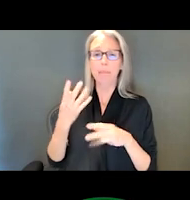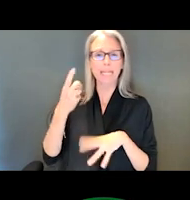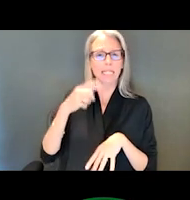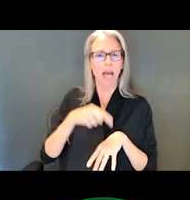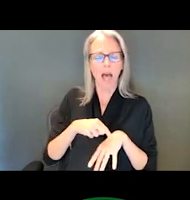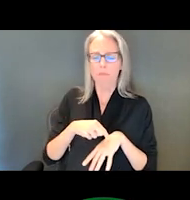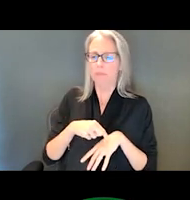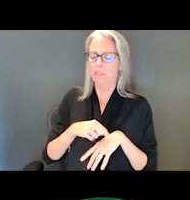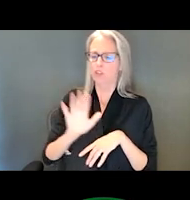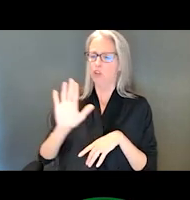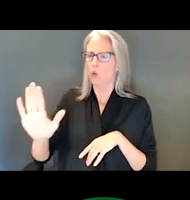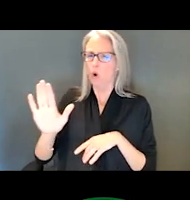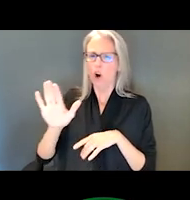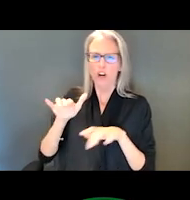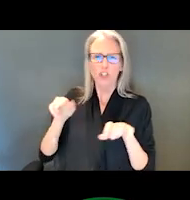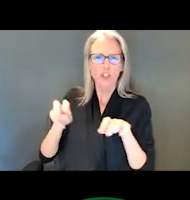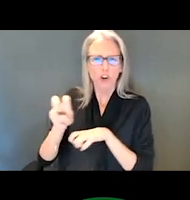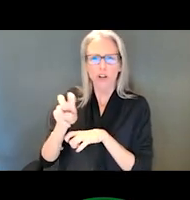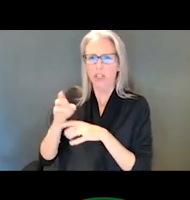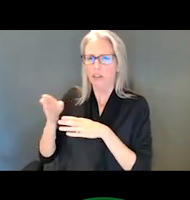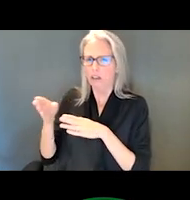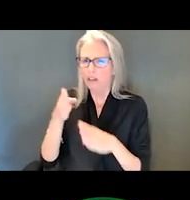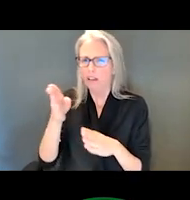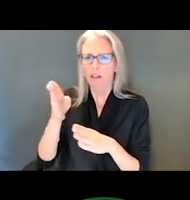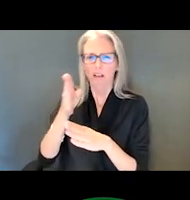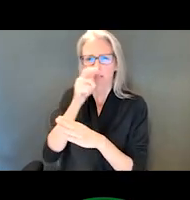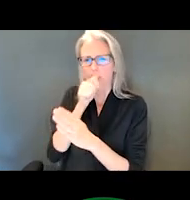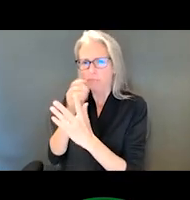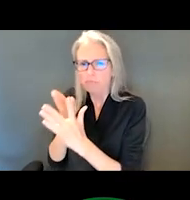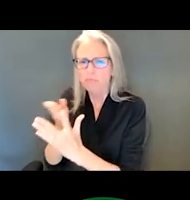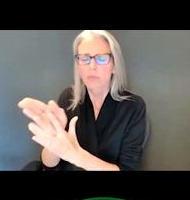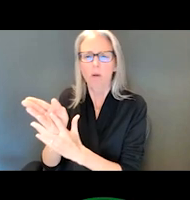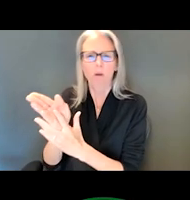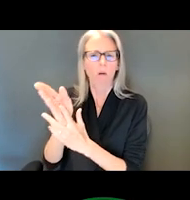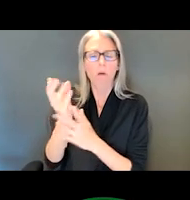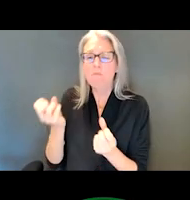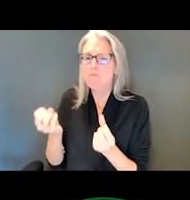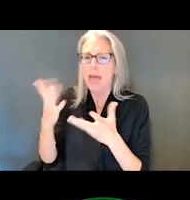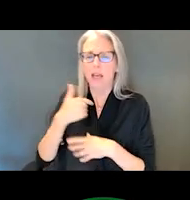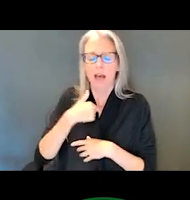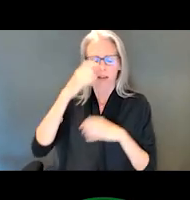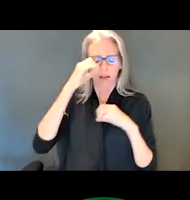for being so vulnerable with us. And for feeling that you can share your your experiences with us. It was really really